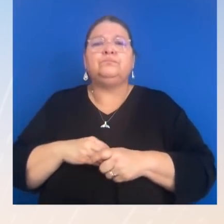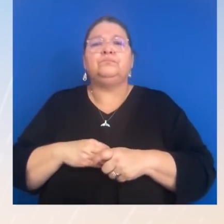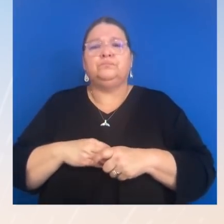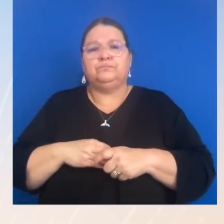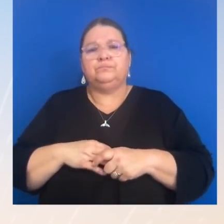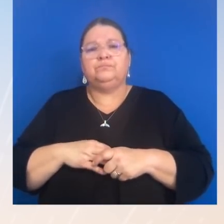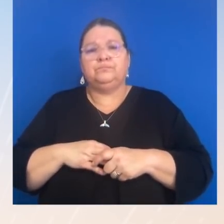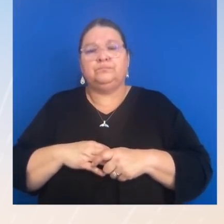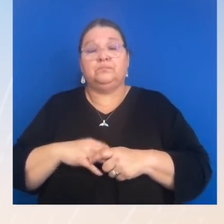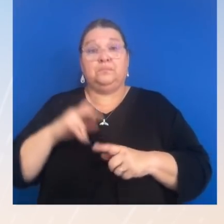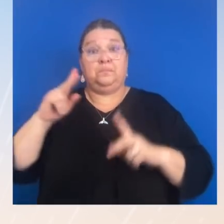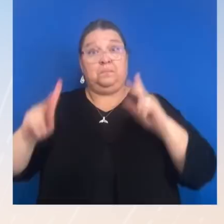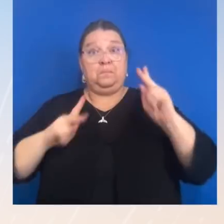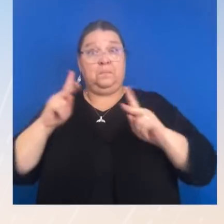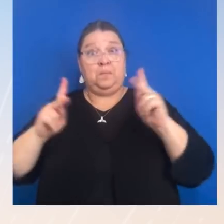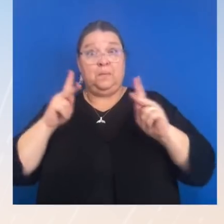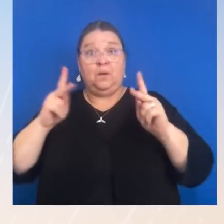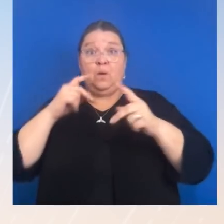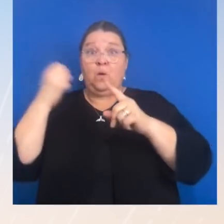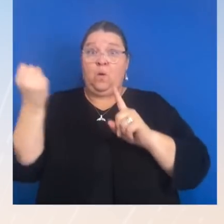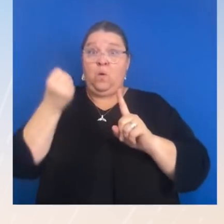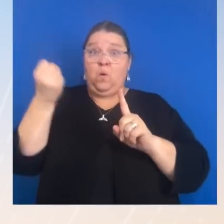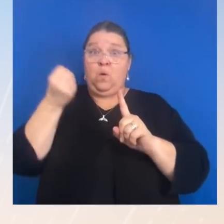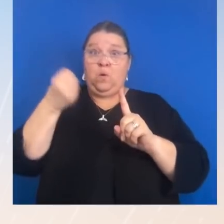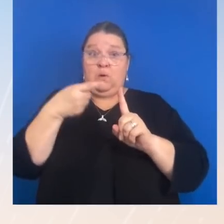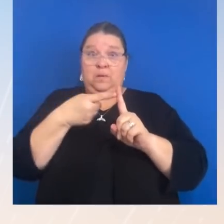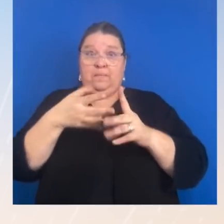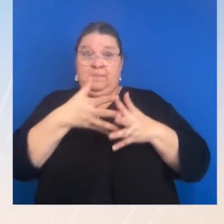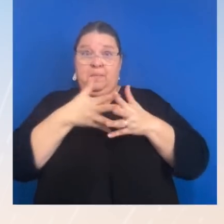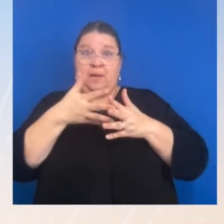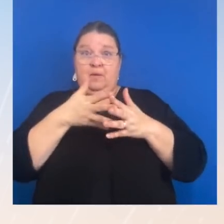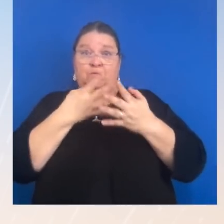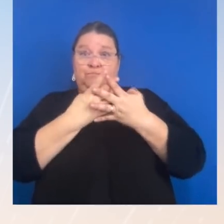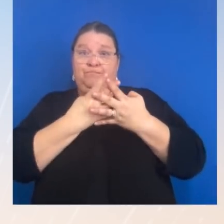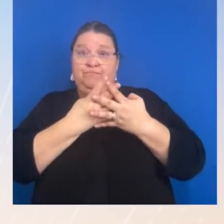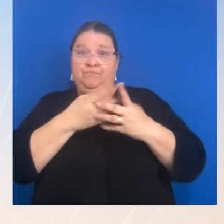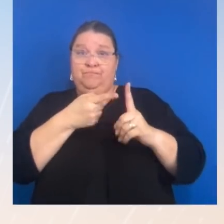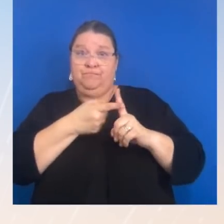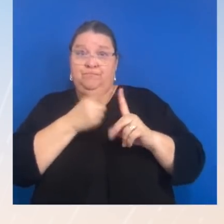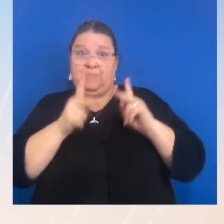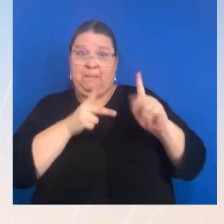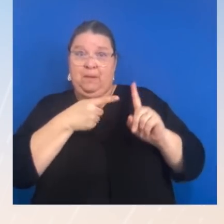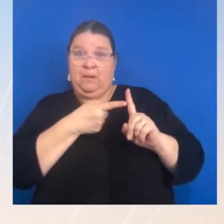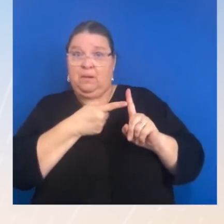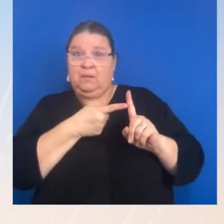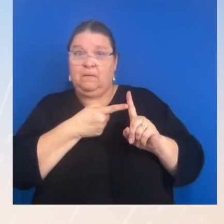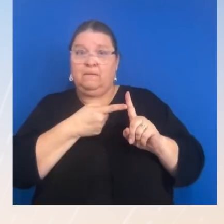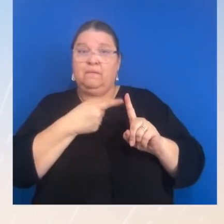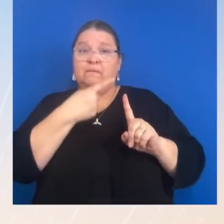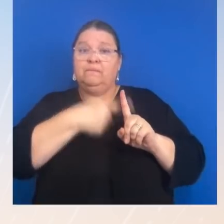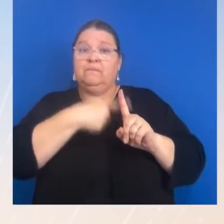The Press: But can you be a little bit more specific on the timing? Ms. Psaki: I can see if there's anything more specific I can get you, sure. The Press: And also, following on that,